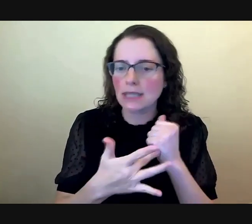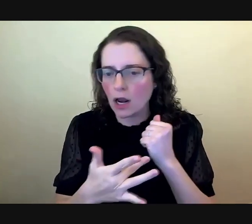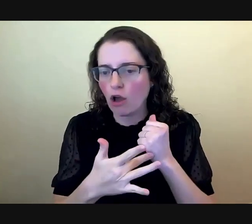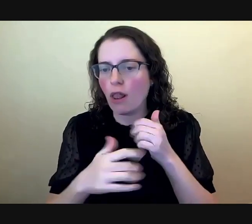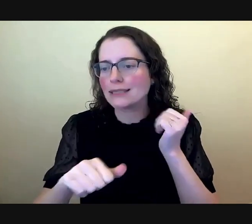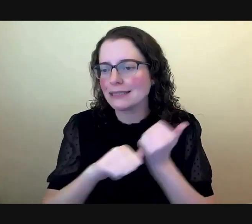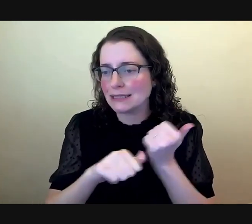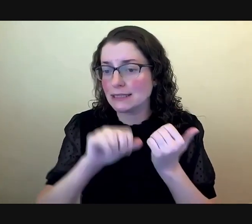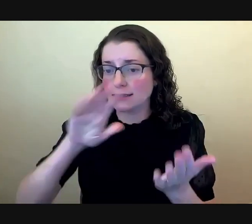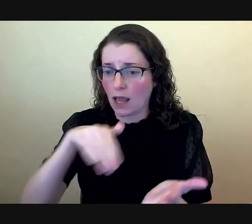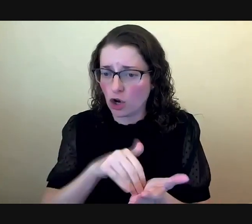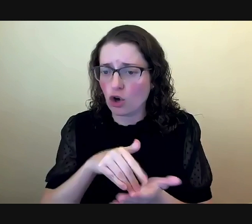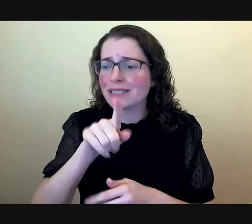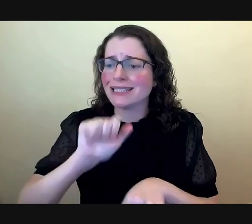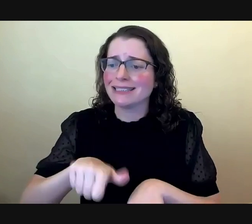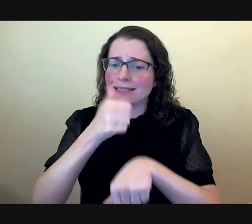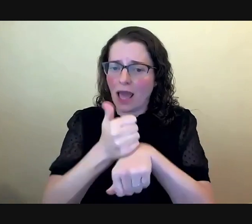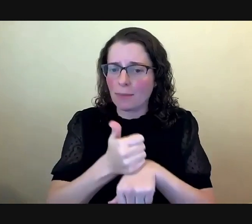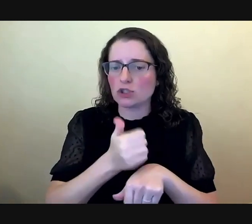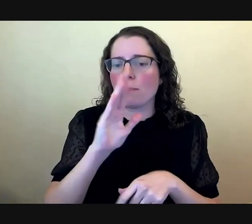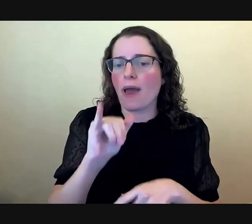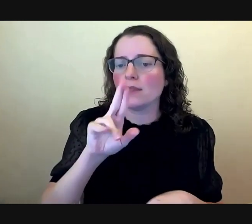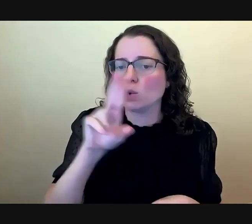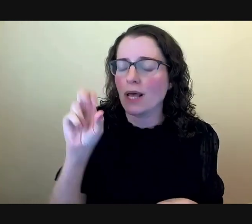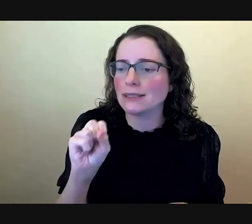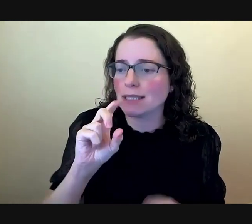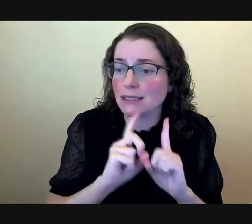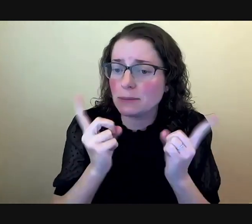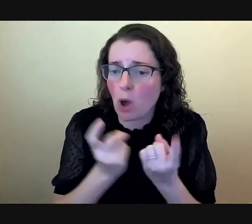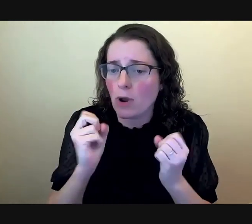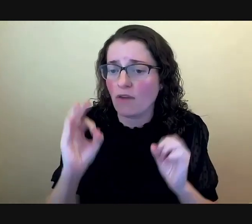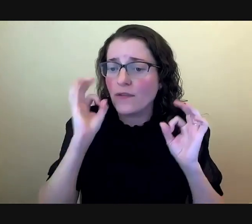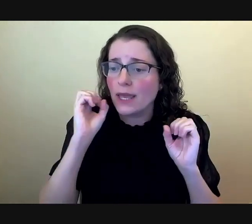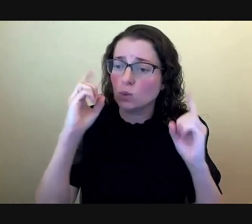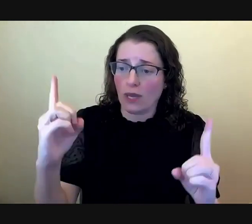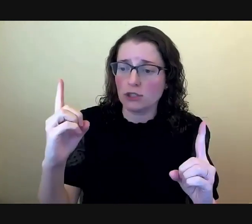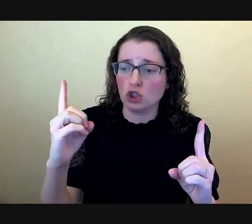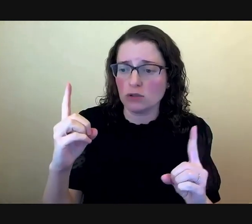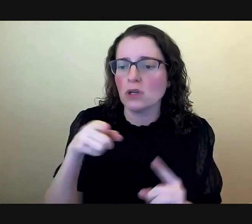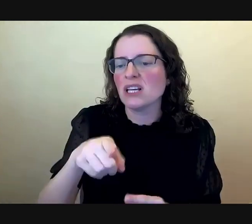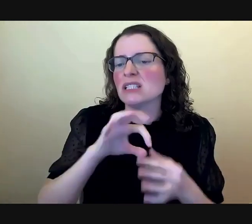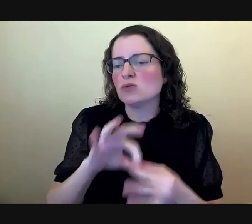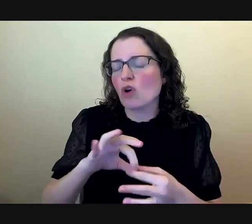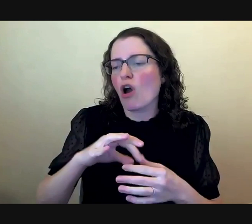the Privacy Technical Assistance Center. And that is established by the US Department of Education.